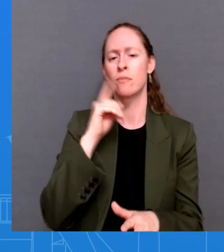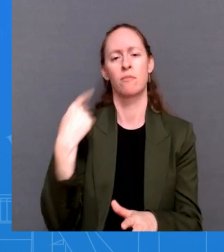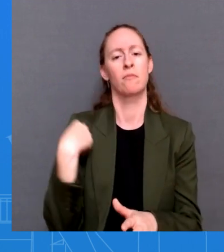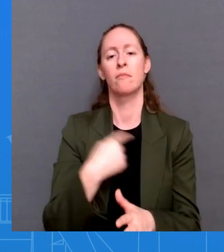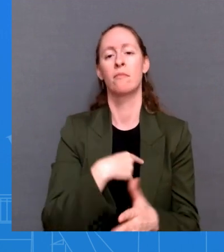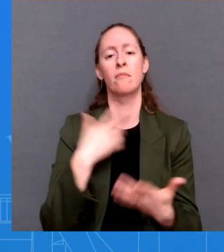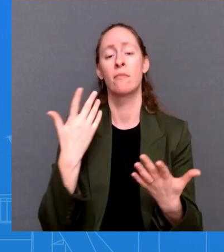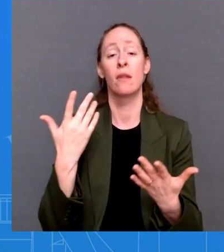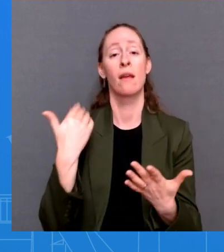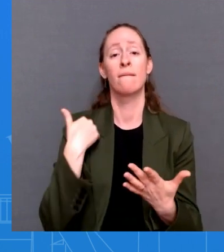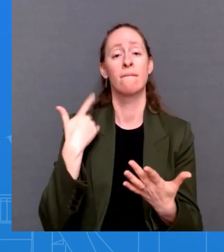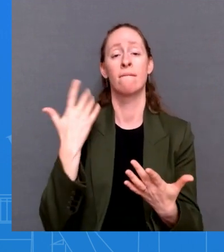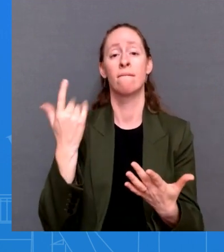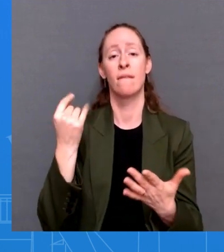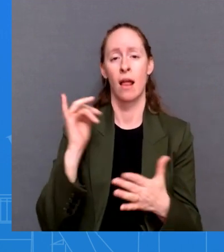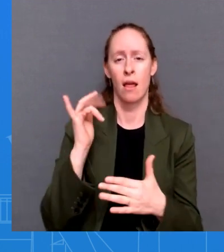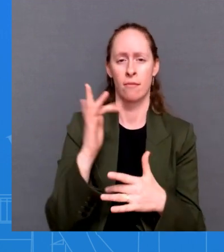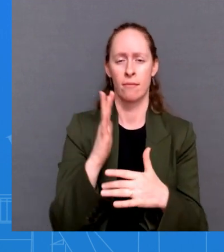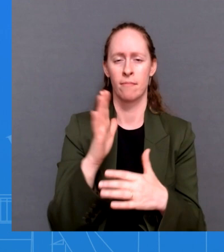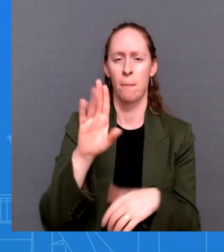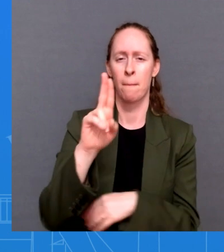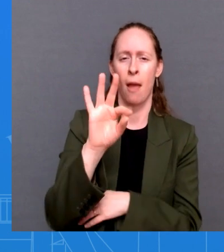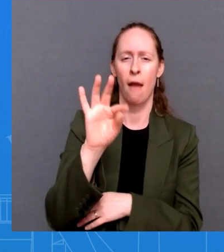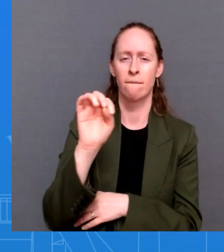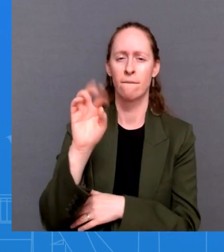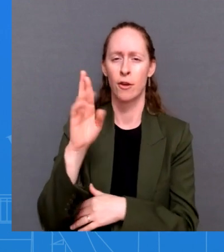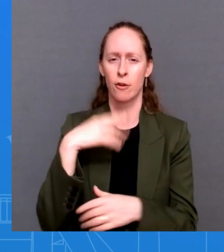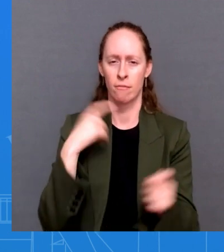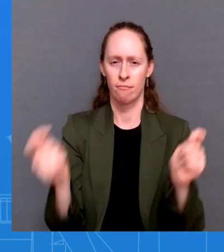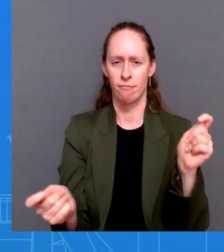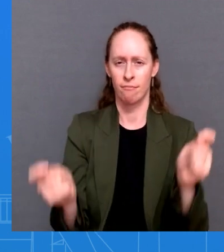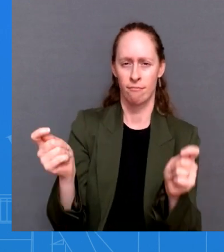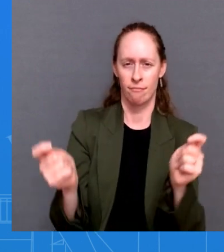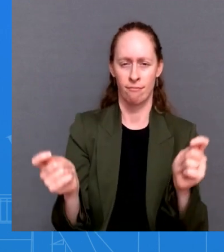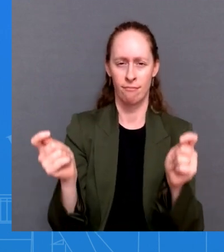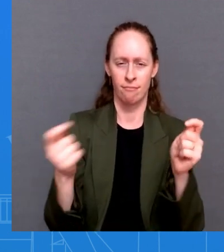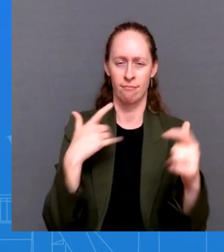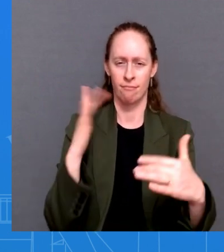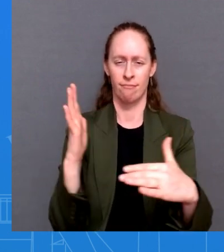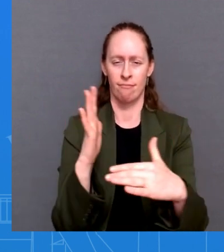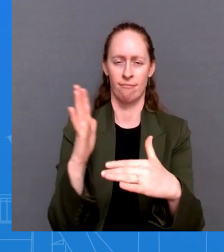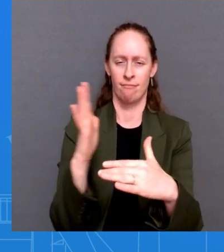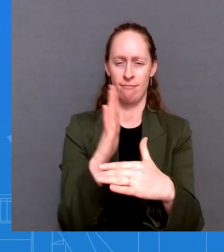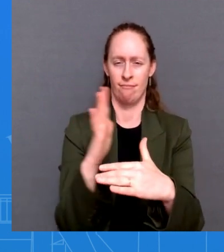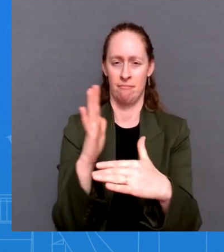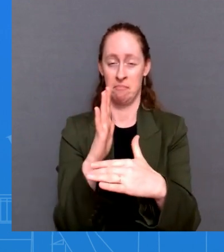that people who are getting the doses that they need without anticipating that every single one is going to get five doses of a vial.